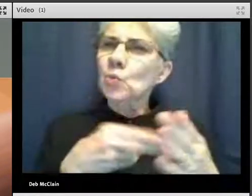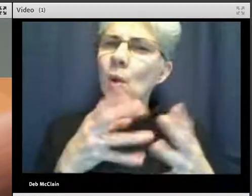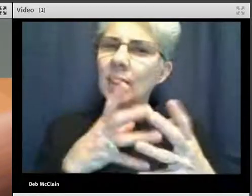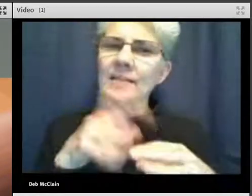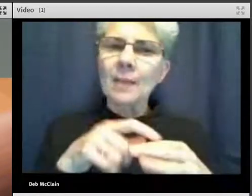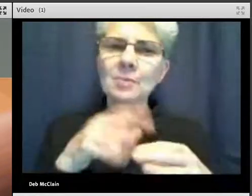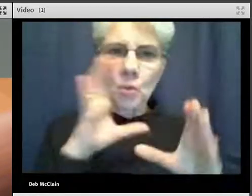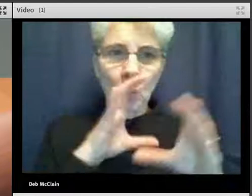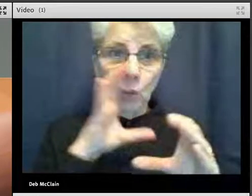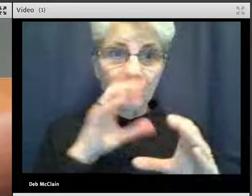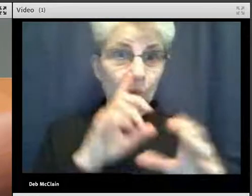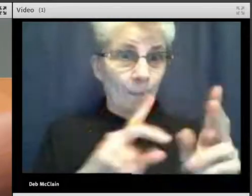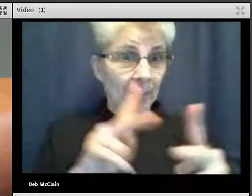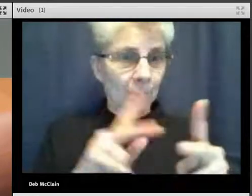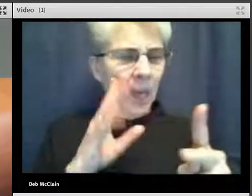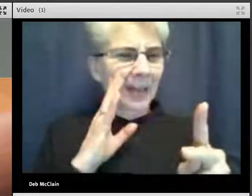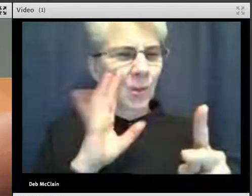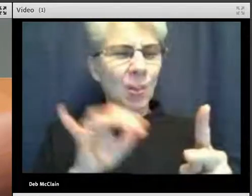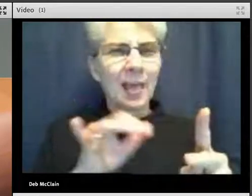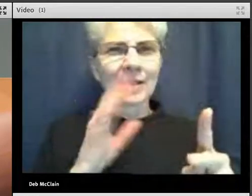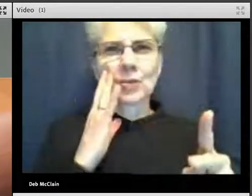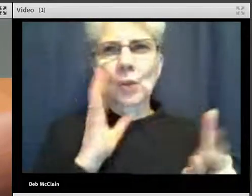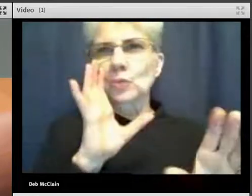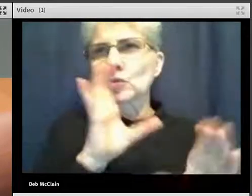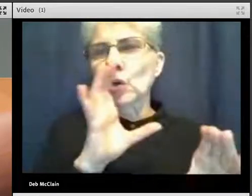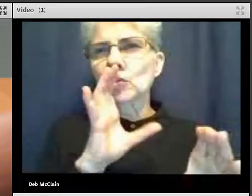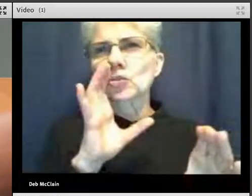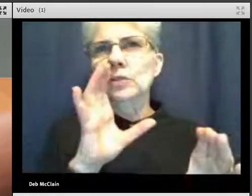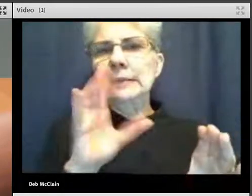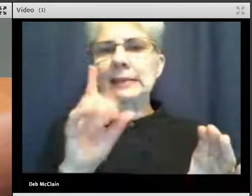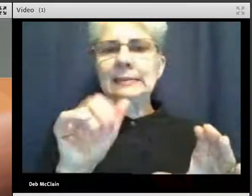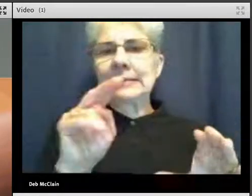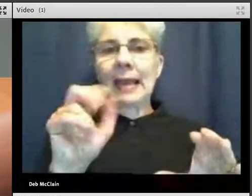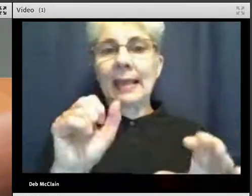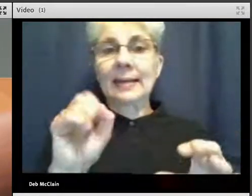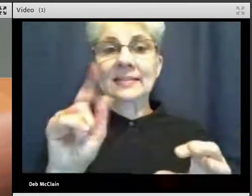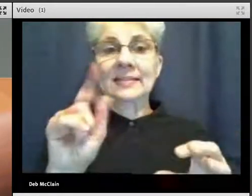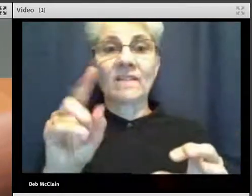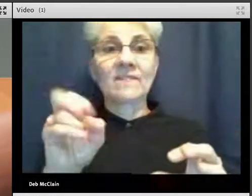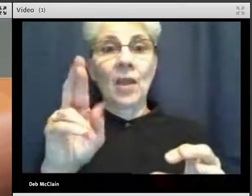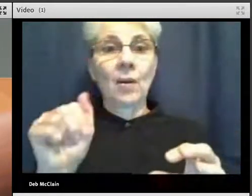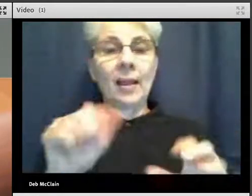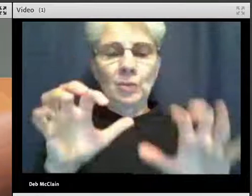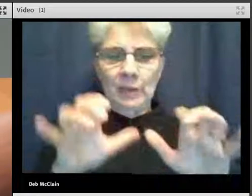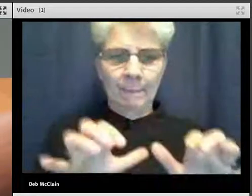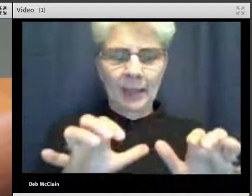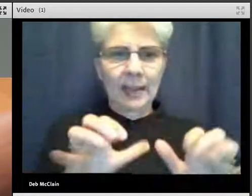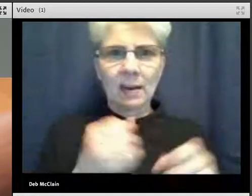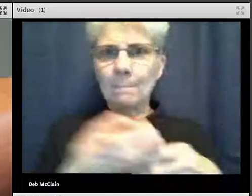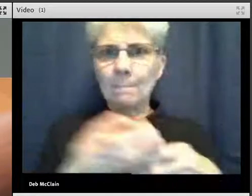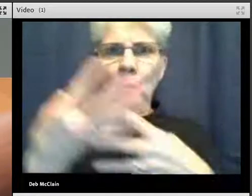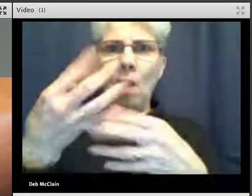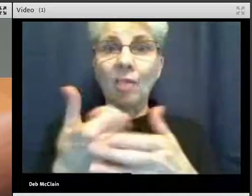when you're looking for people. I know, like, you know, you search Diana Silveira and you put it in, you get other stuff